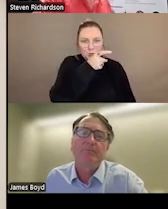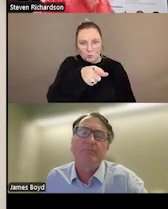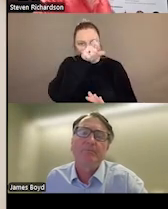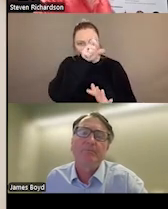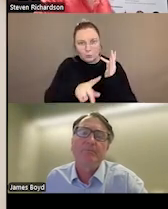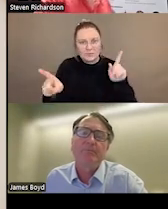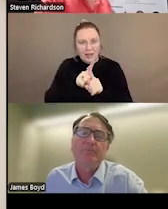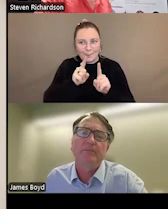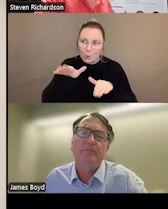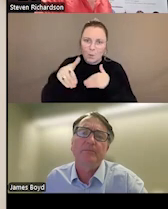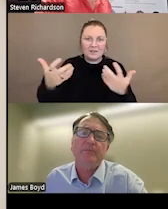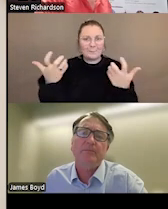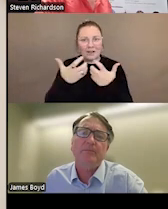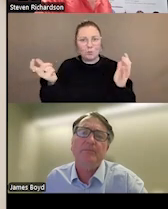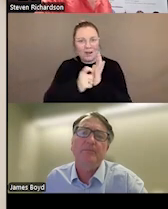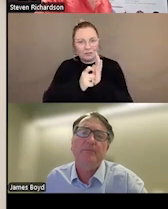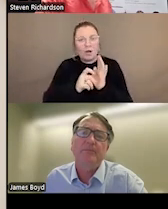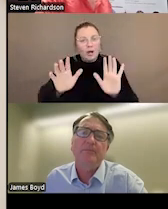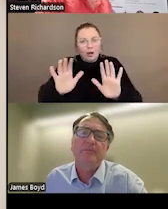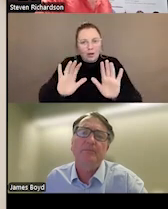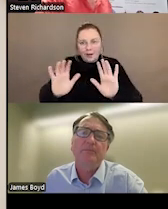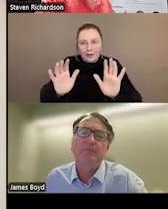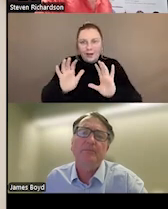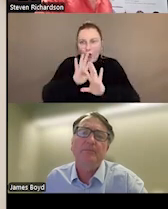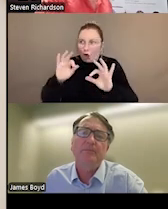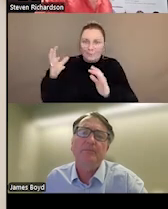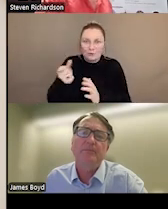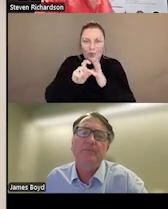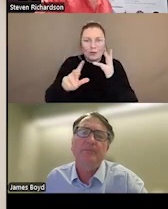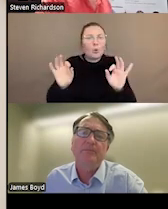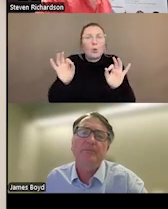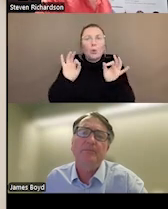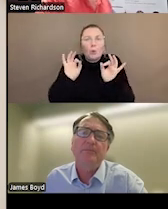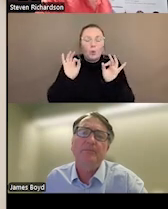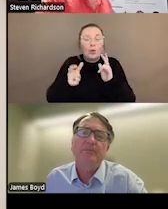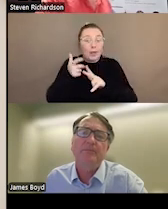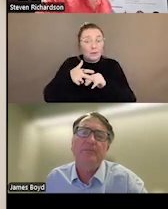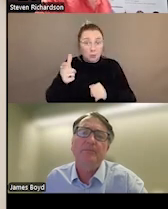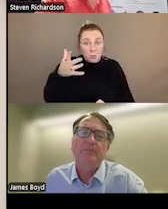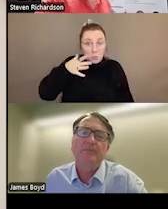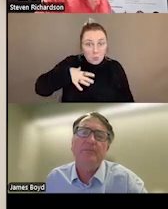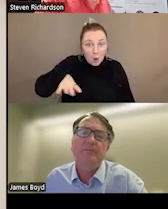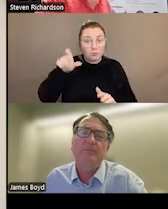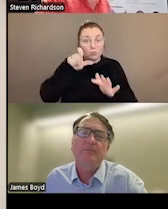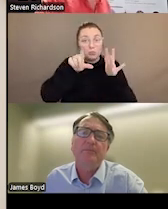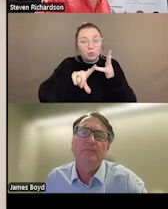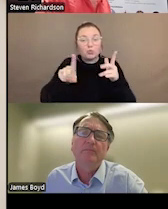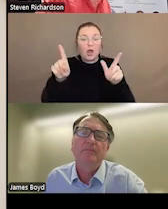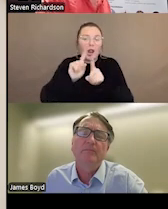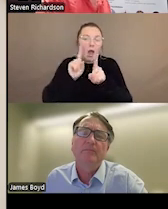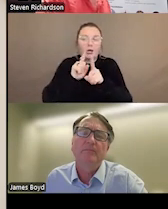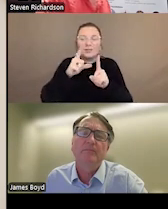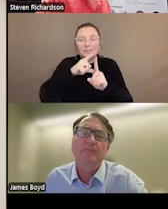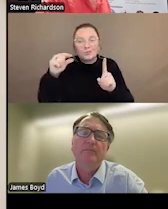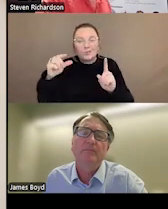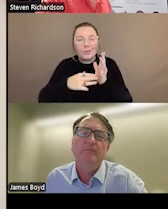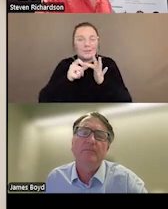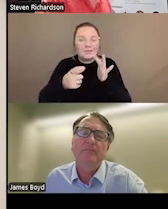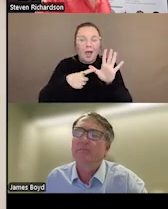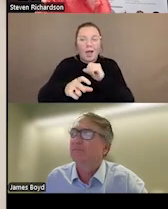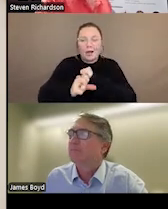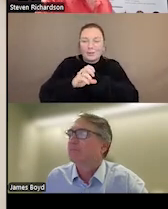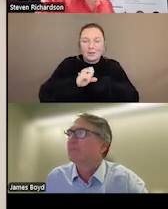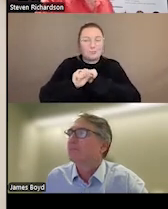offer matched donations on the day. If you choose to run a digital media campaign, a social media